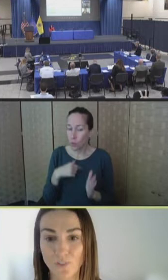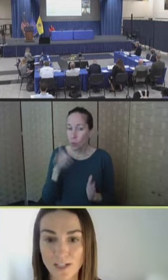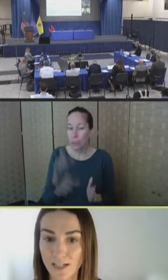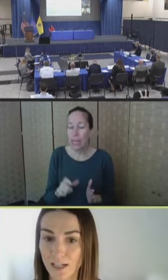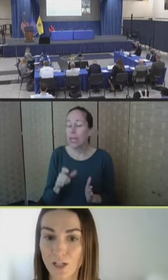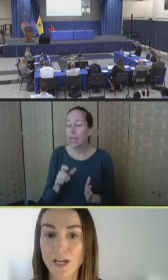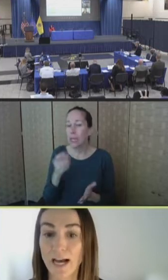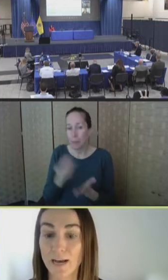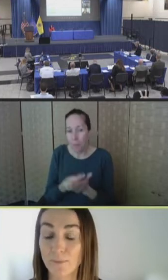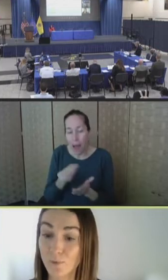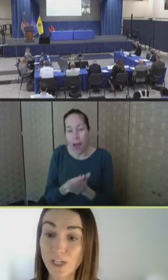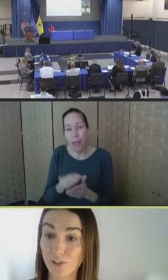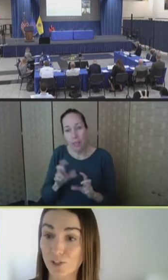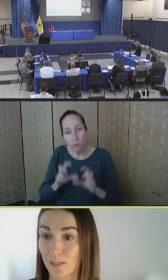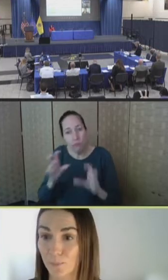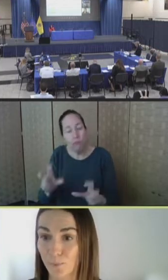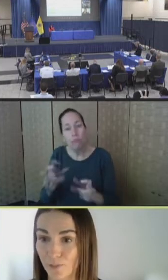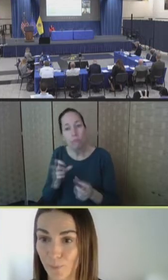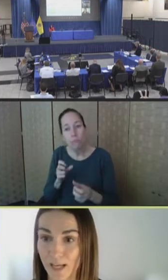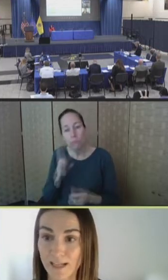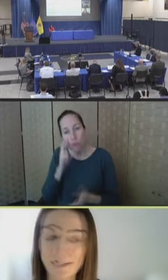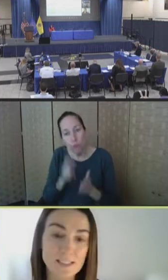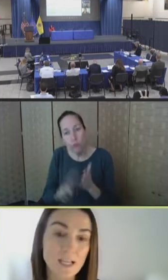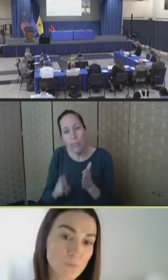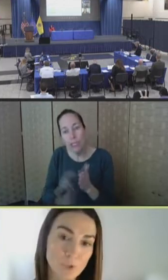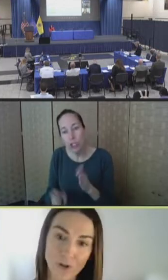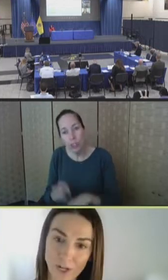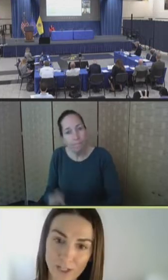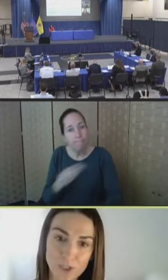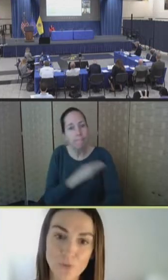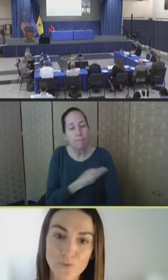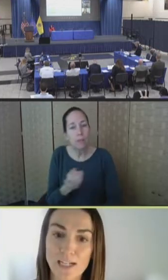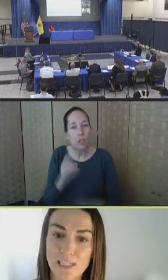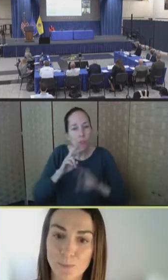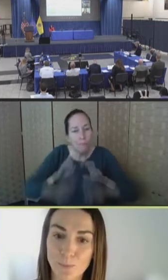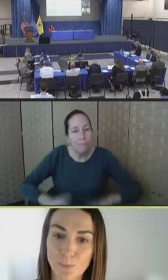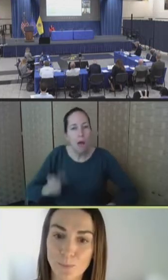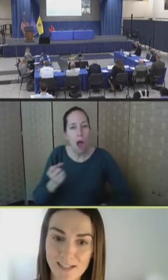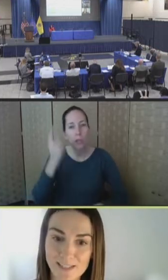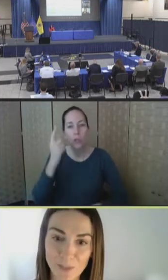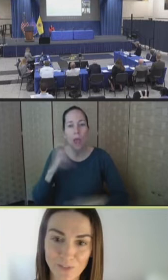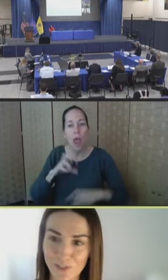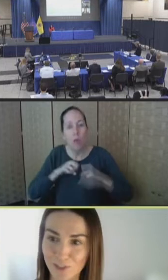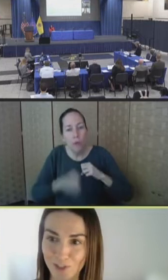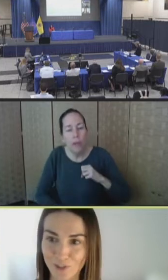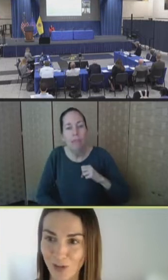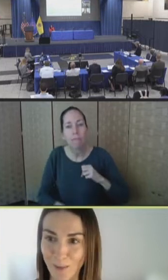funding to really understand bereavement. In some regards, COVID-19 bereavement is a bit of a drop